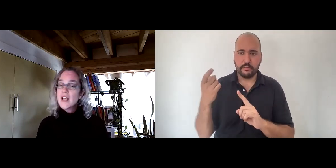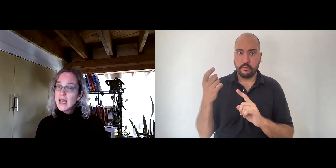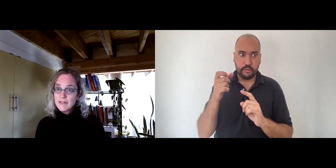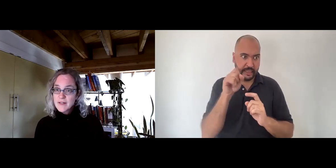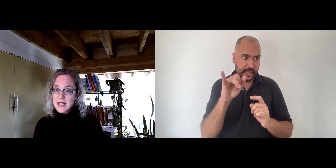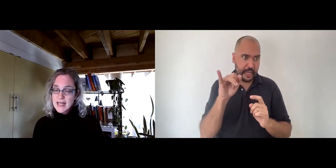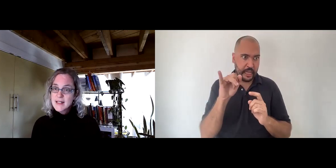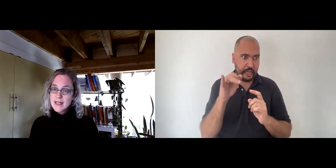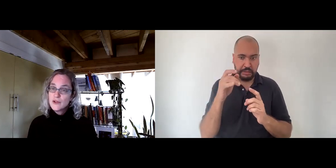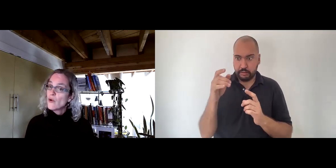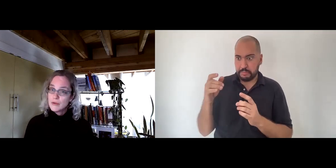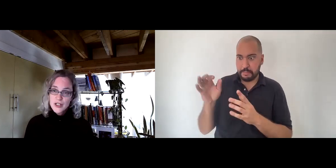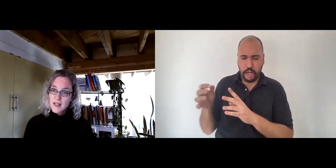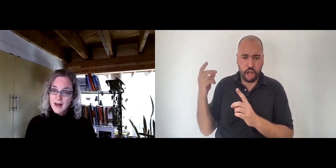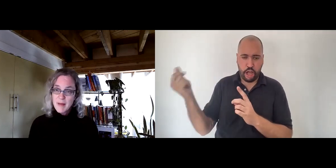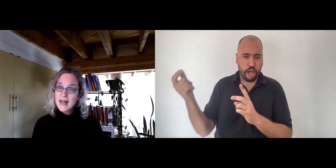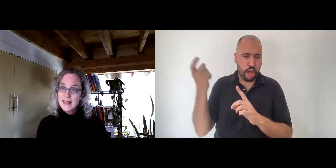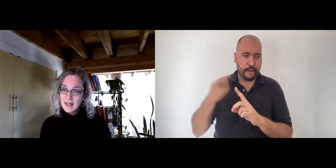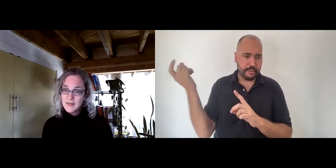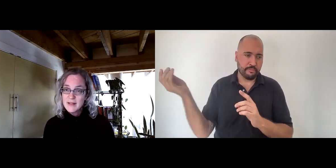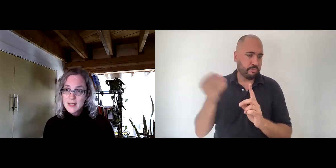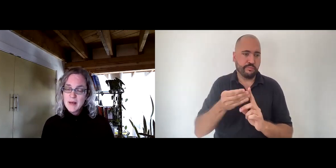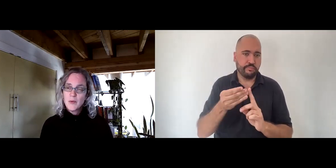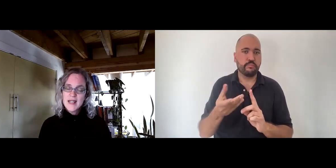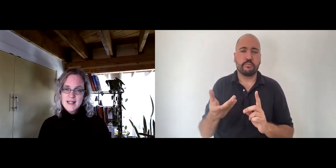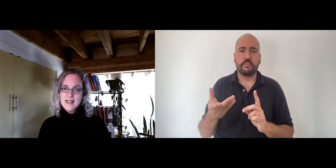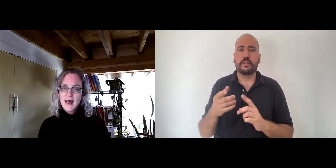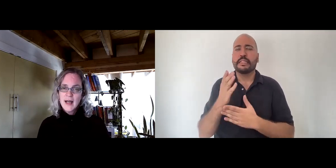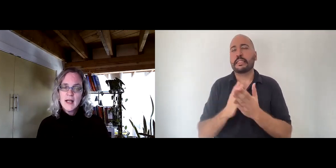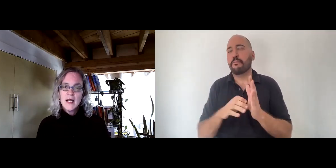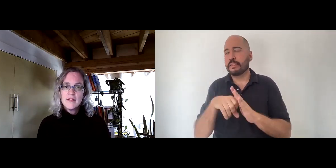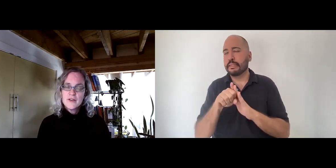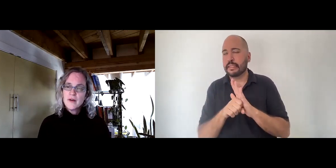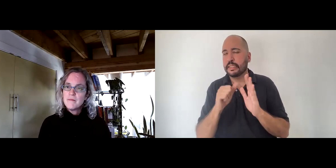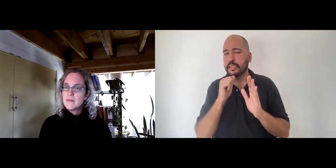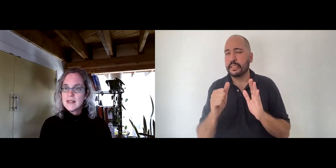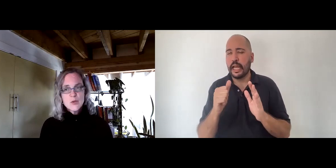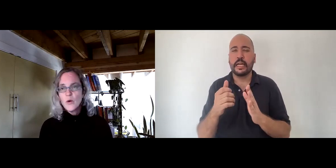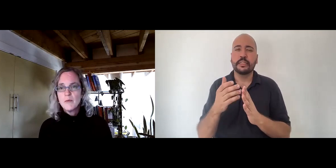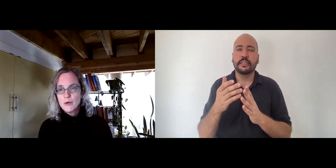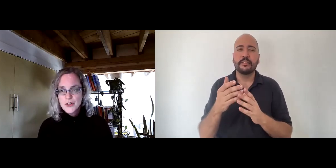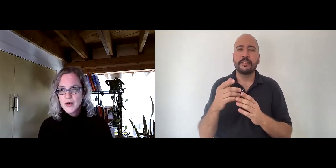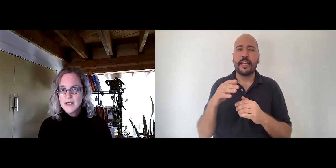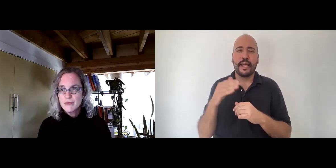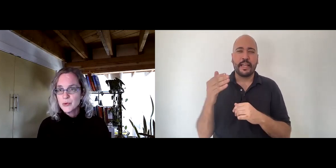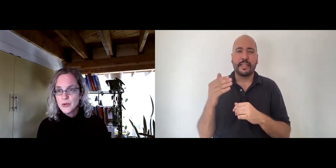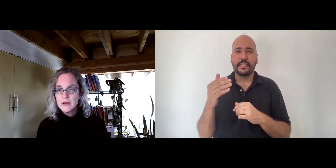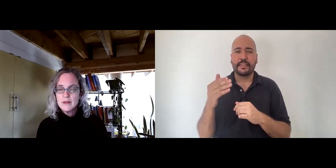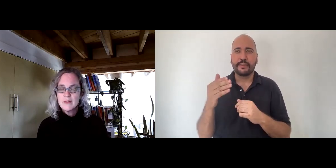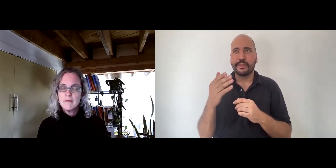There's a at least one more restrictive rules people have to meet.